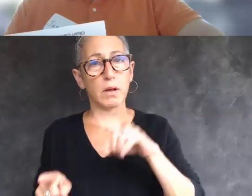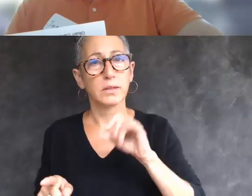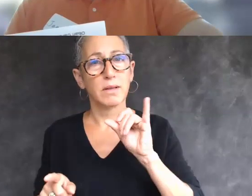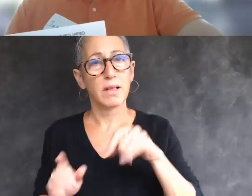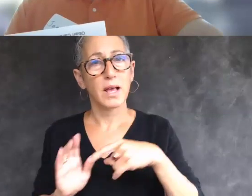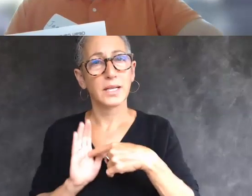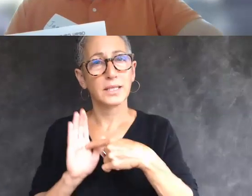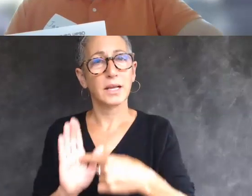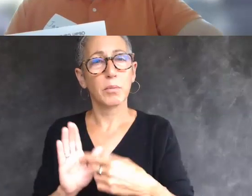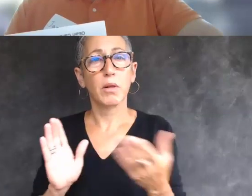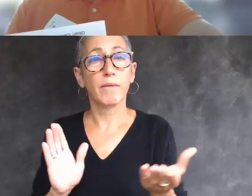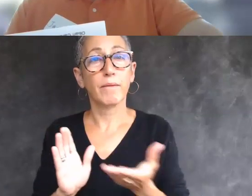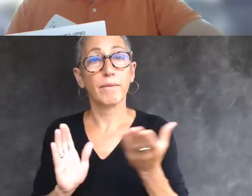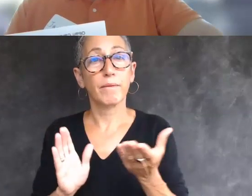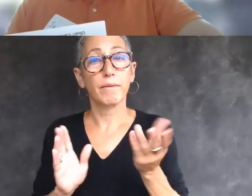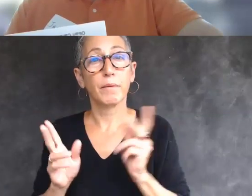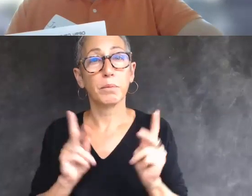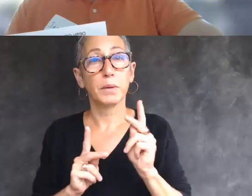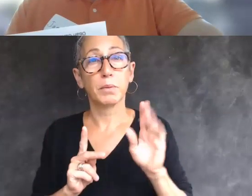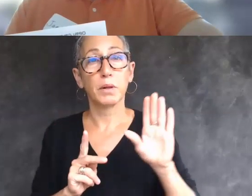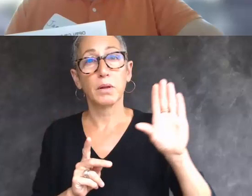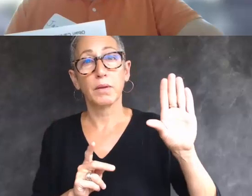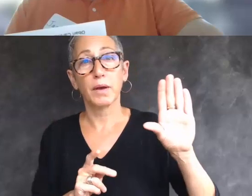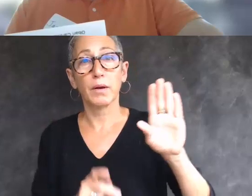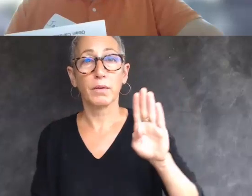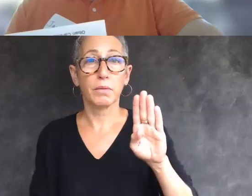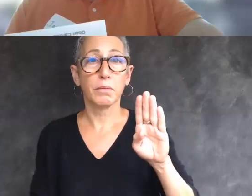either people's people's biases or their own,